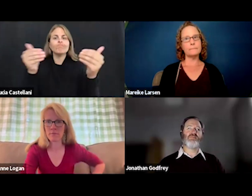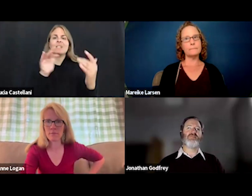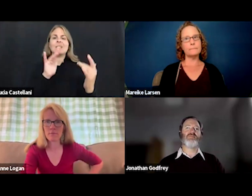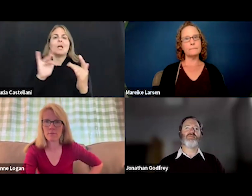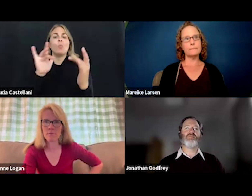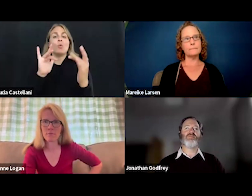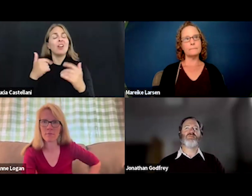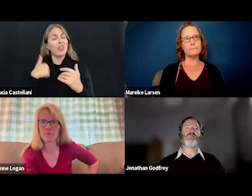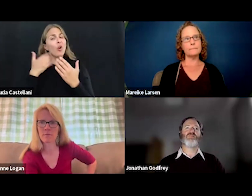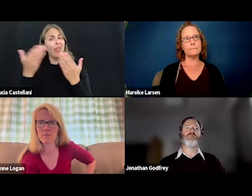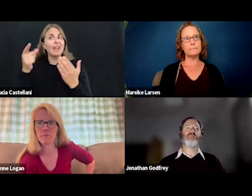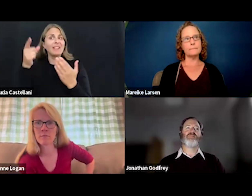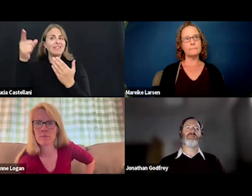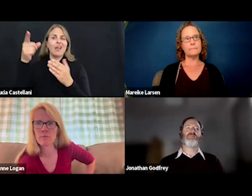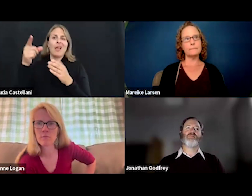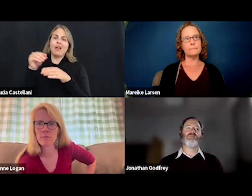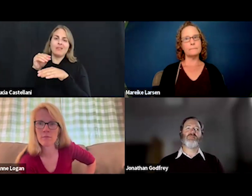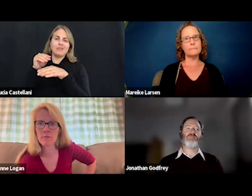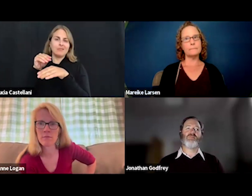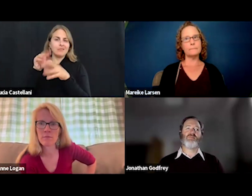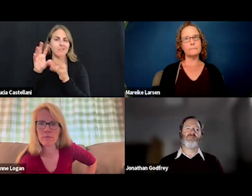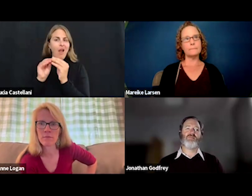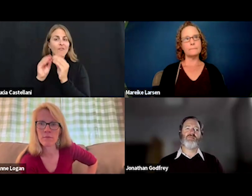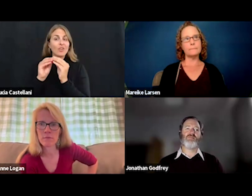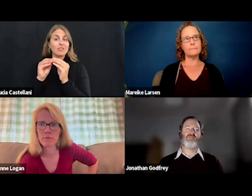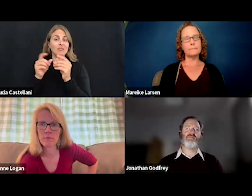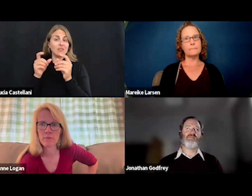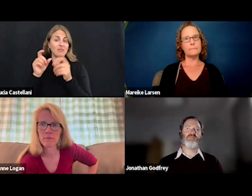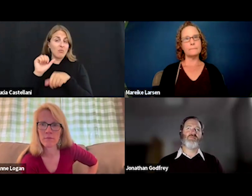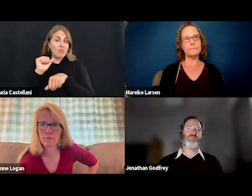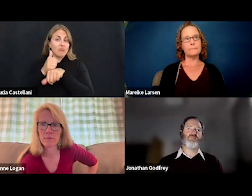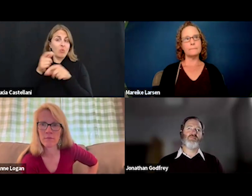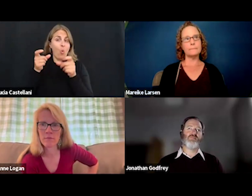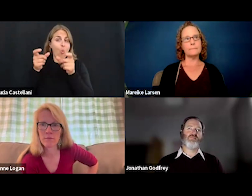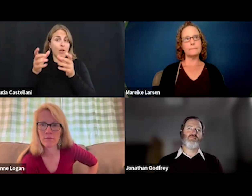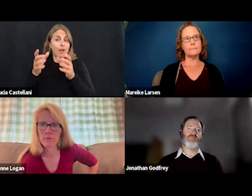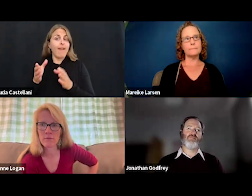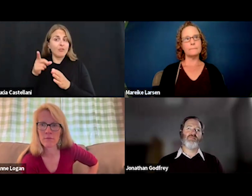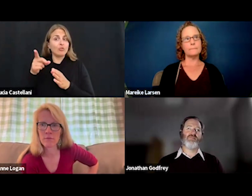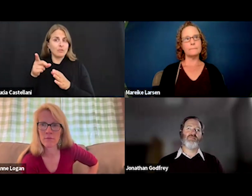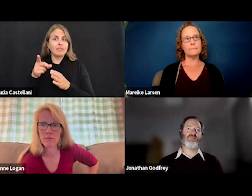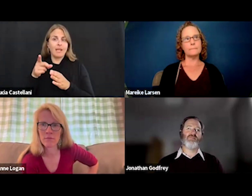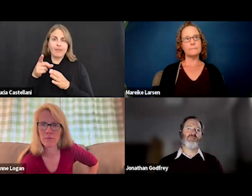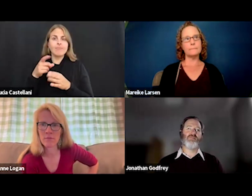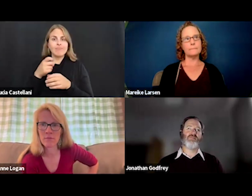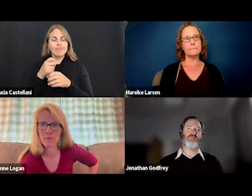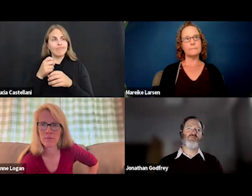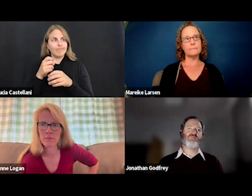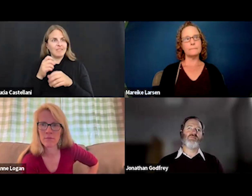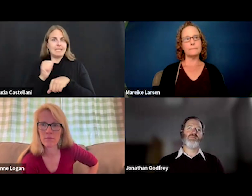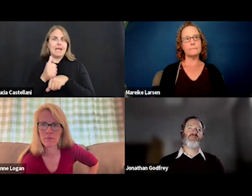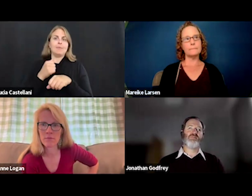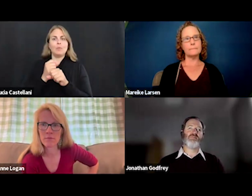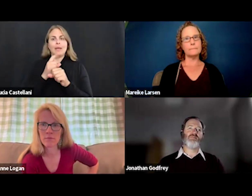do to make networking more accessible, and things that some of us who are mentors or people who